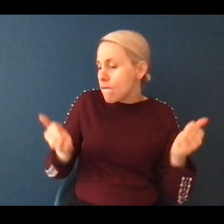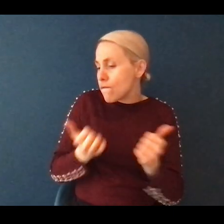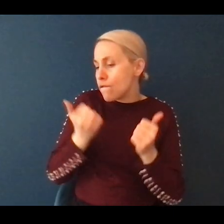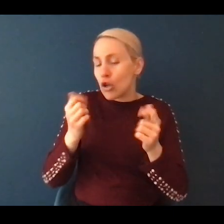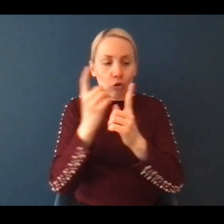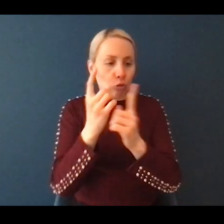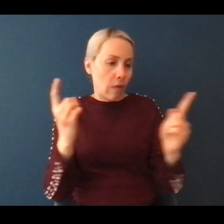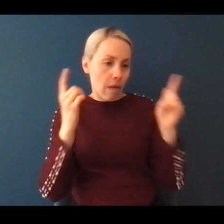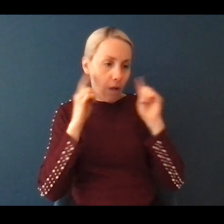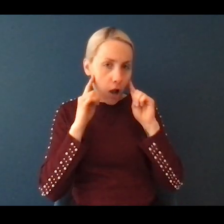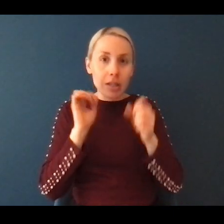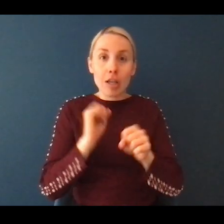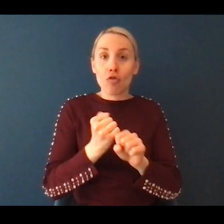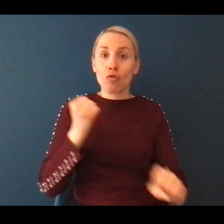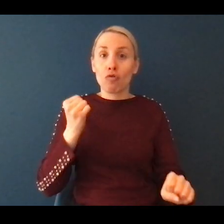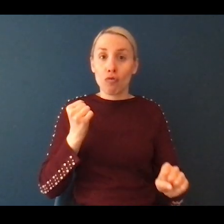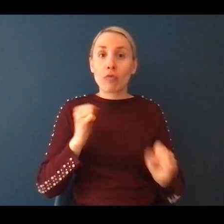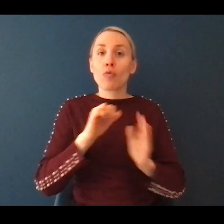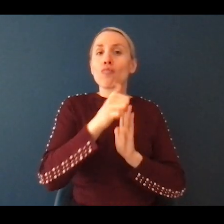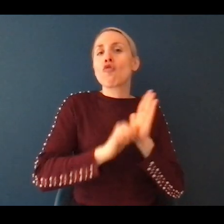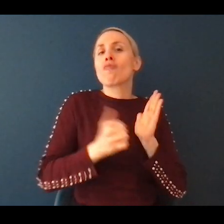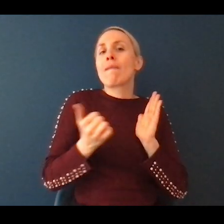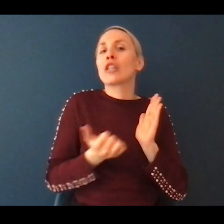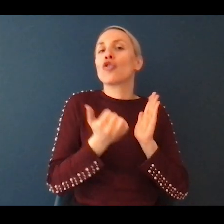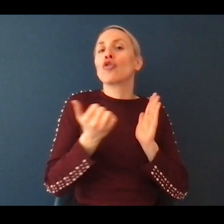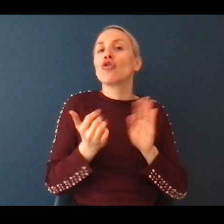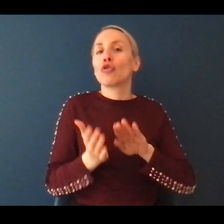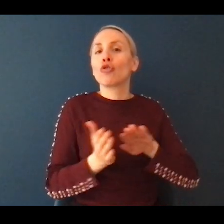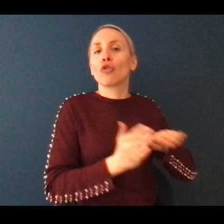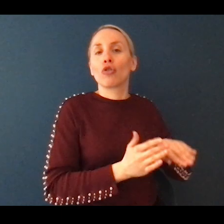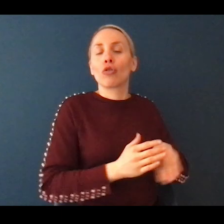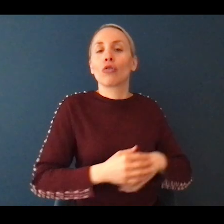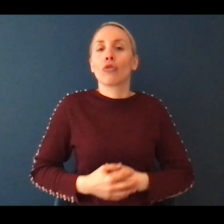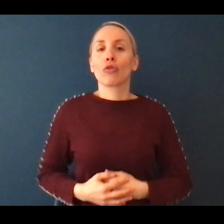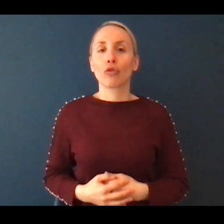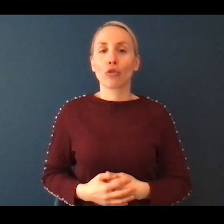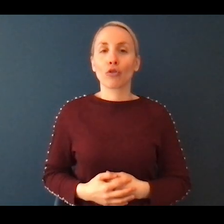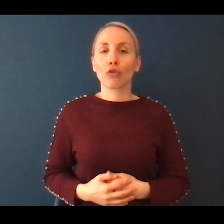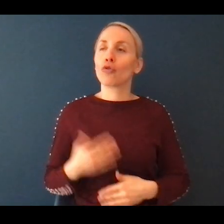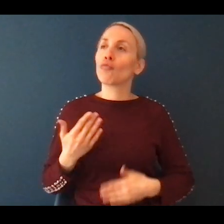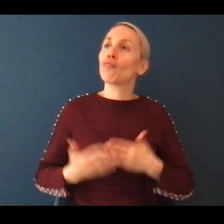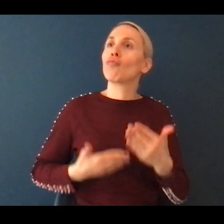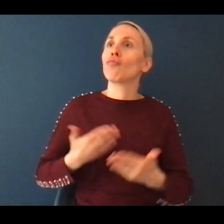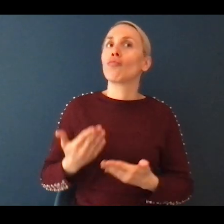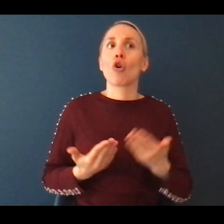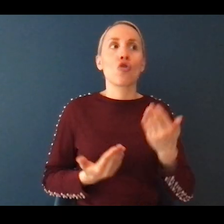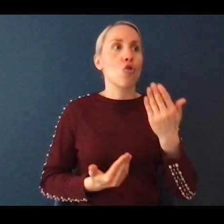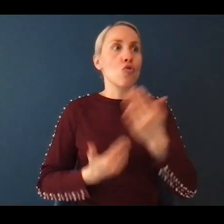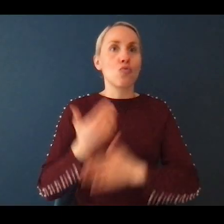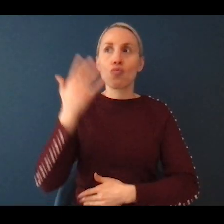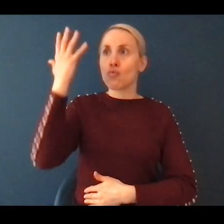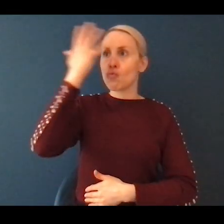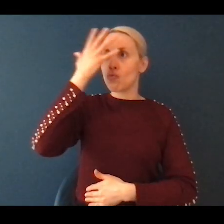I was doing a graduate program there and so I suddenly found myself in a new country with